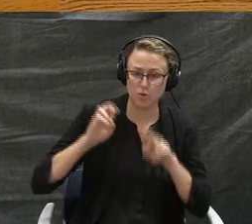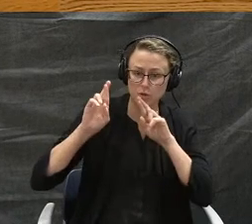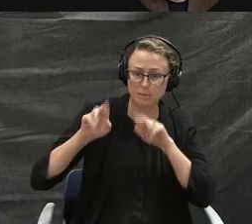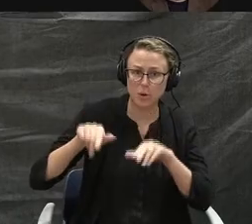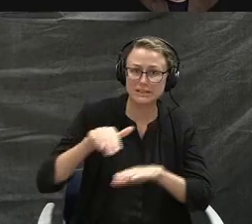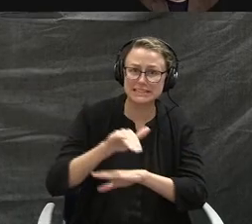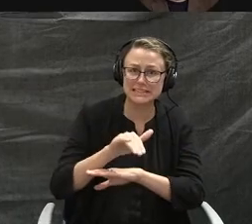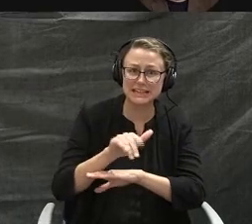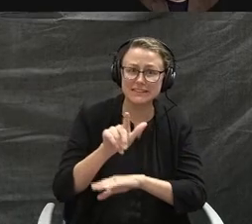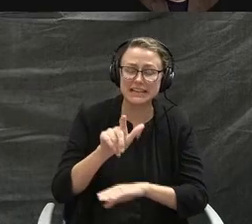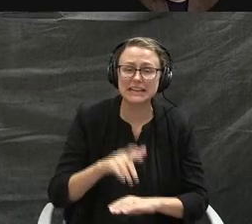Christine.